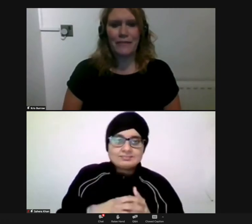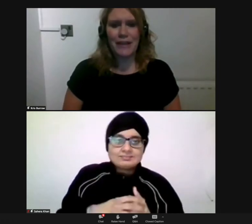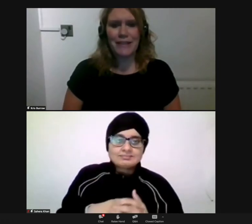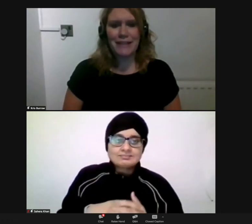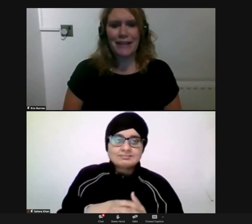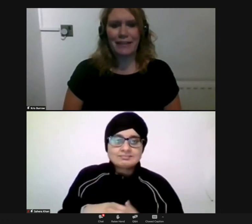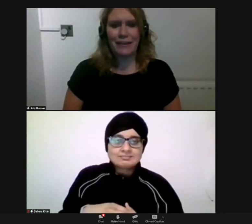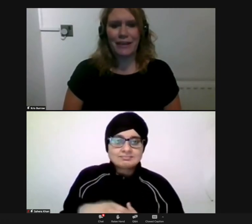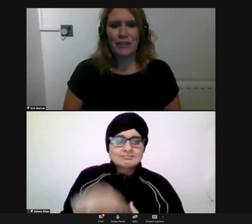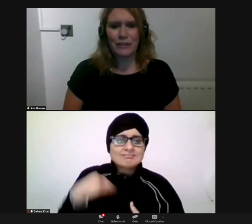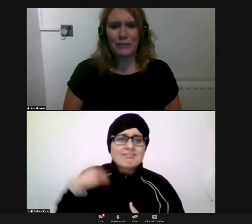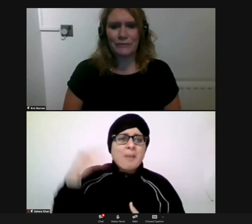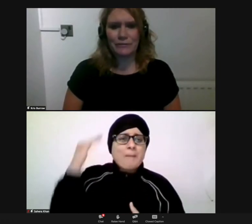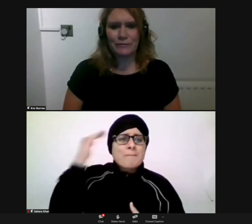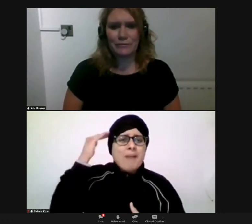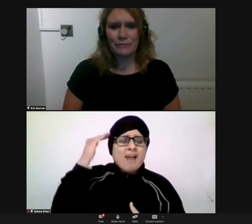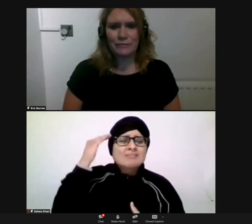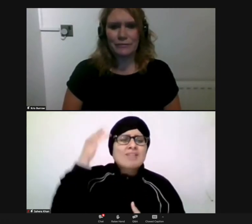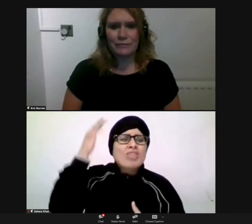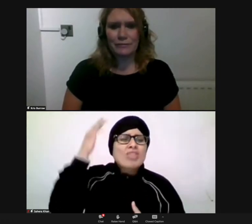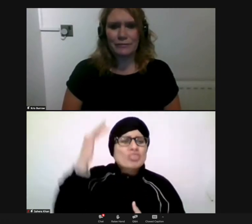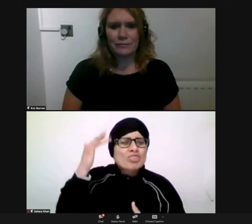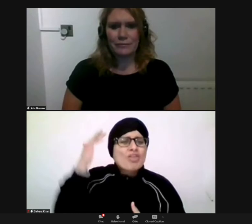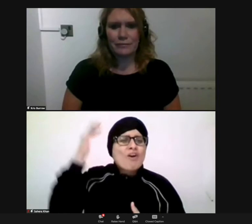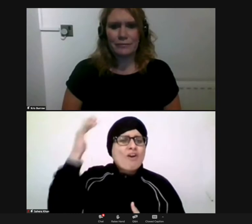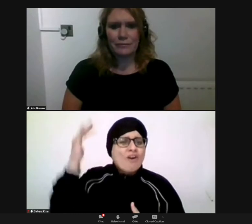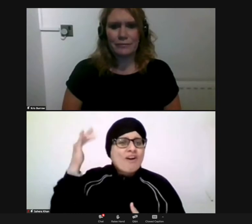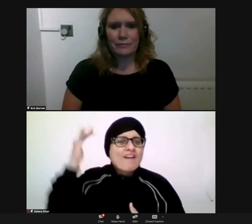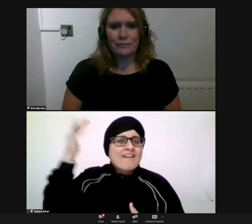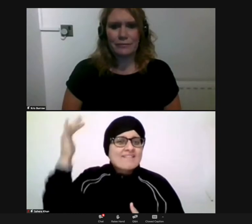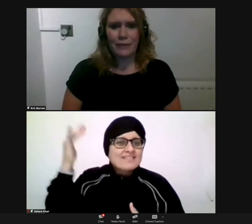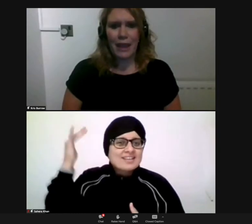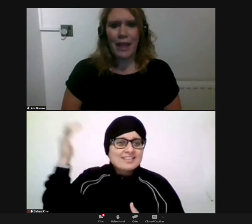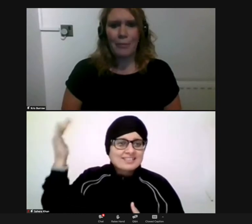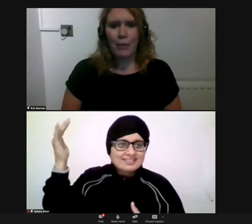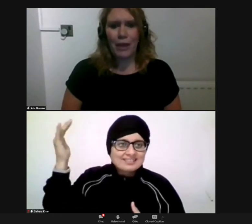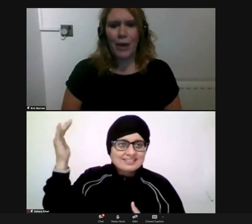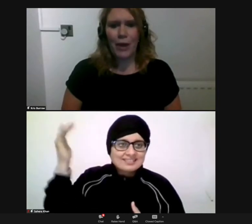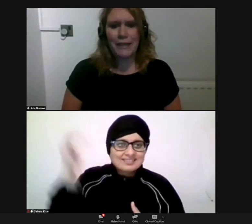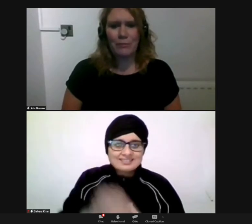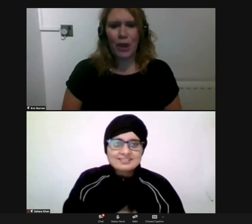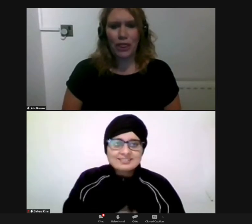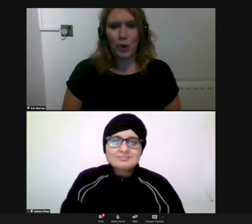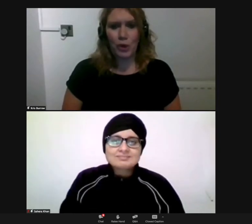thing that I do. My mind.